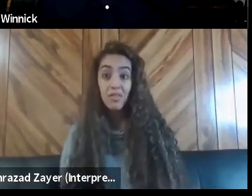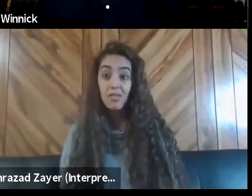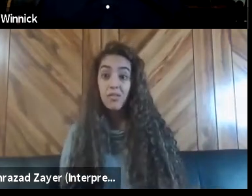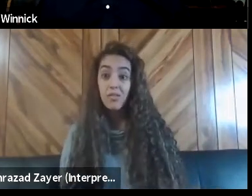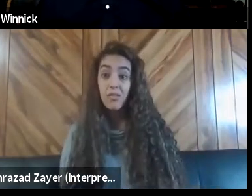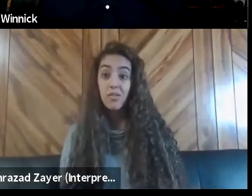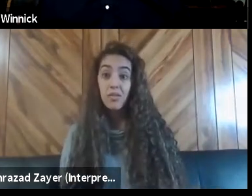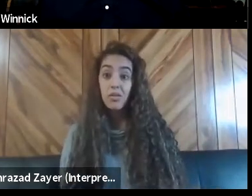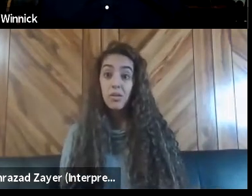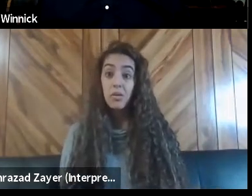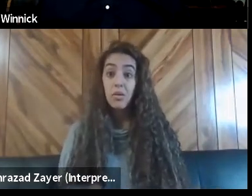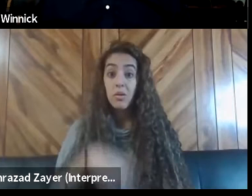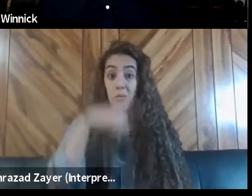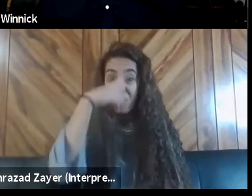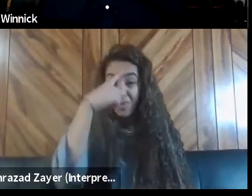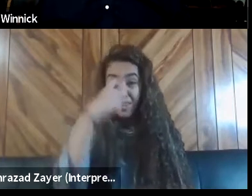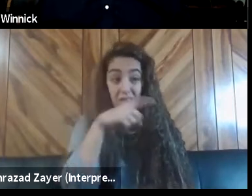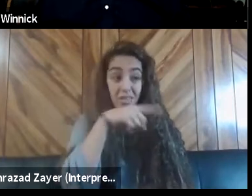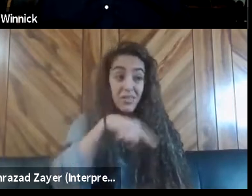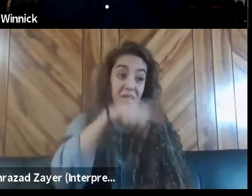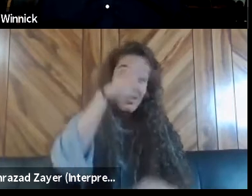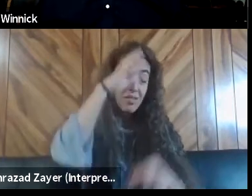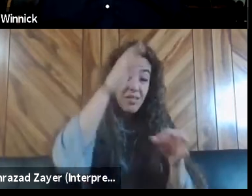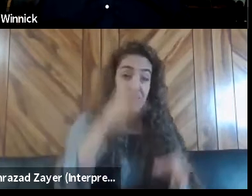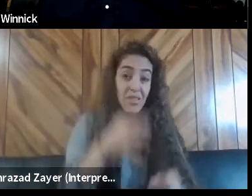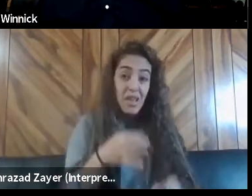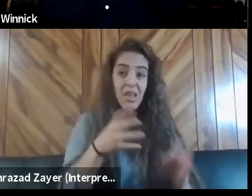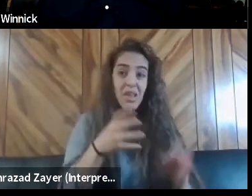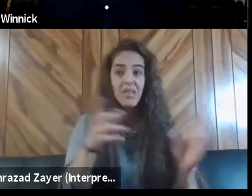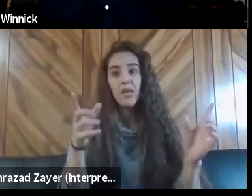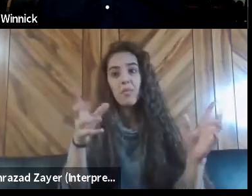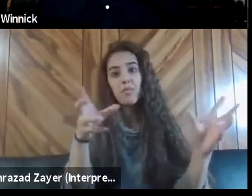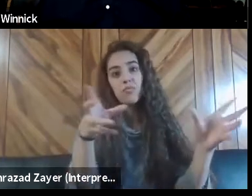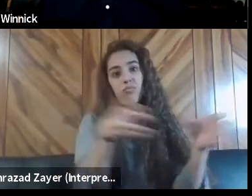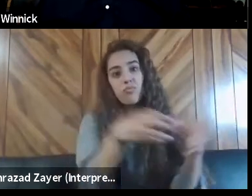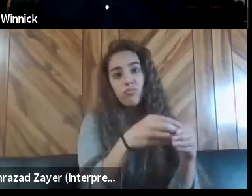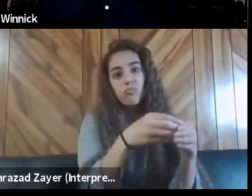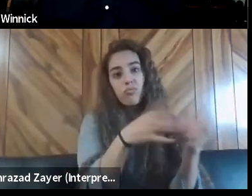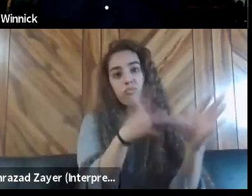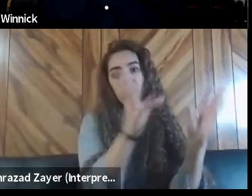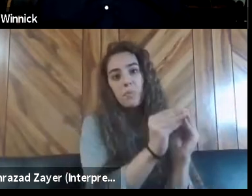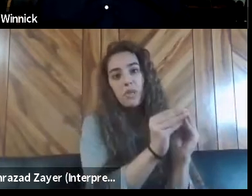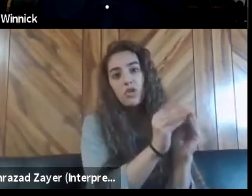decided to meet earlier. And, and head out, and he'd get